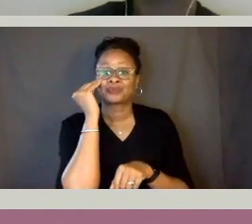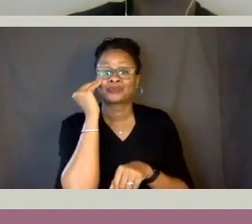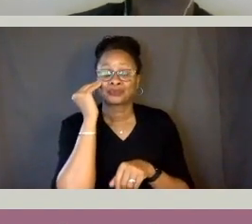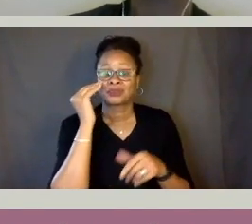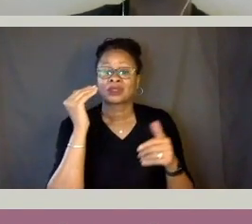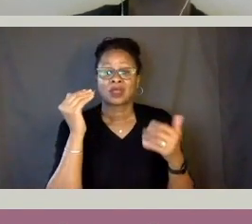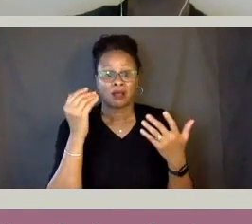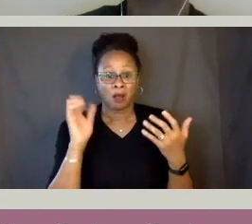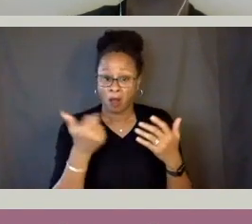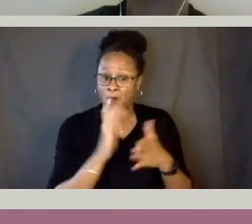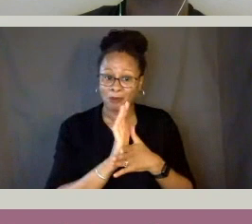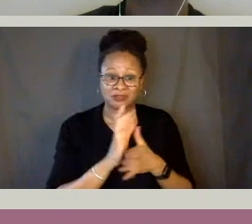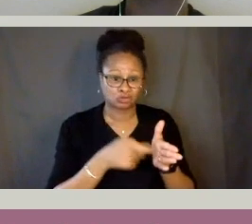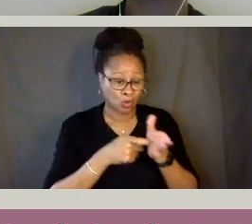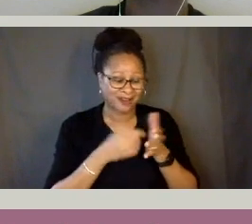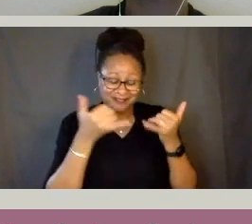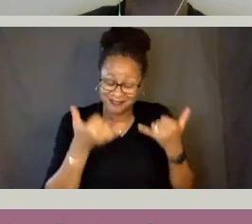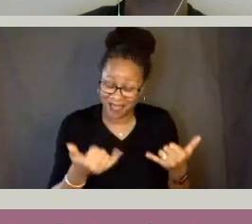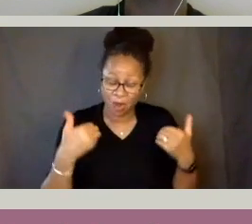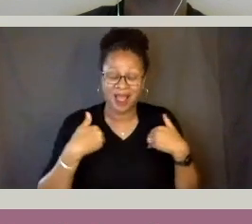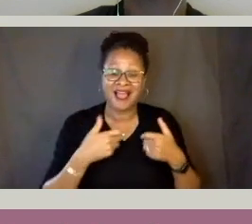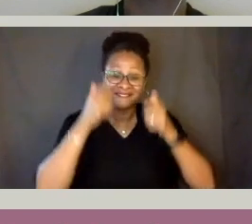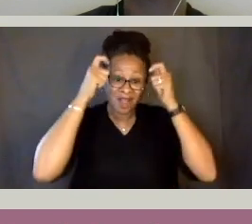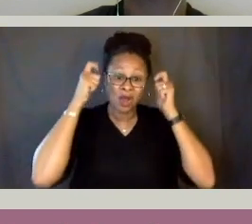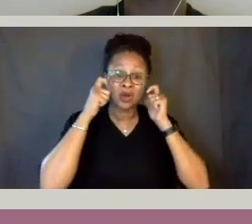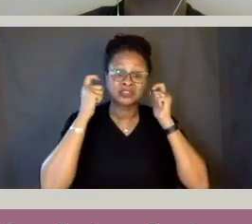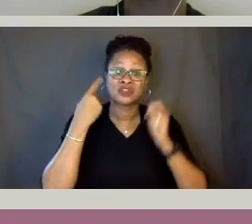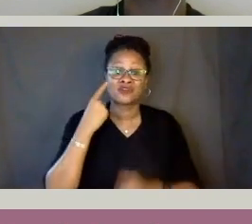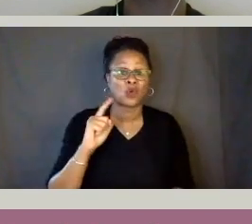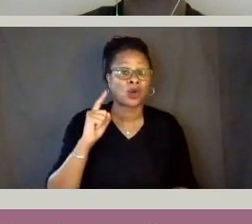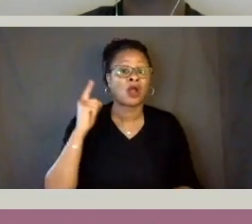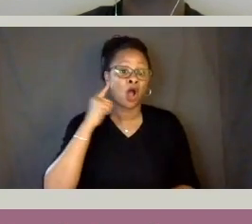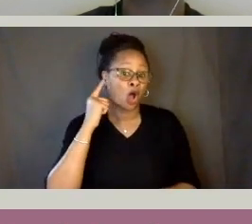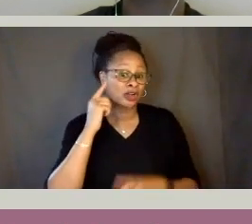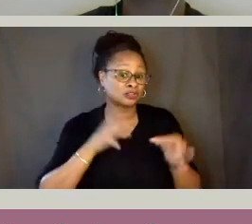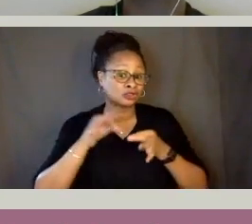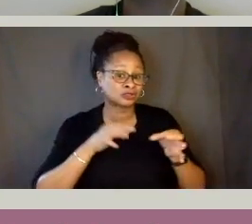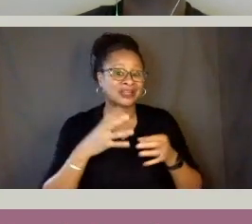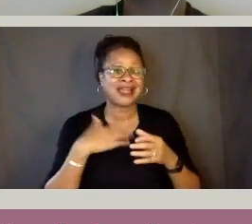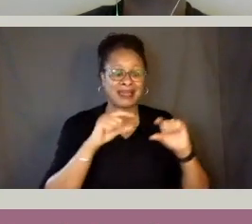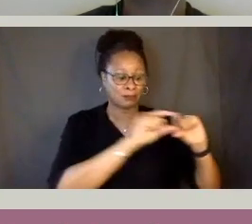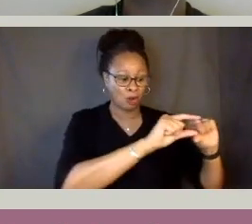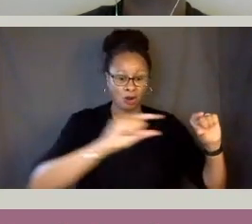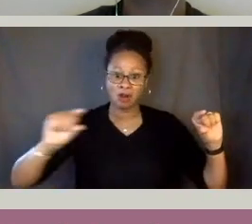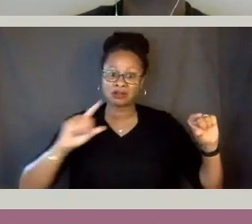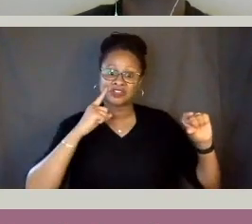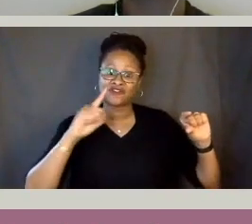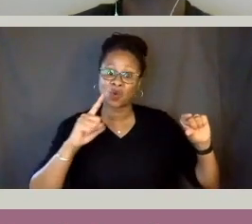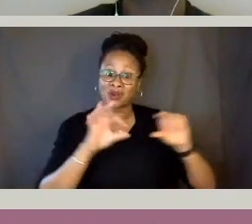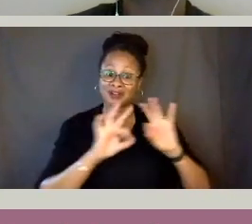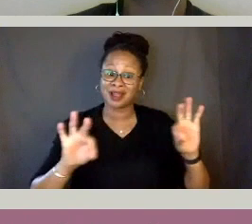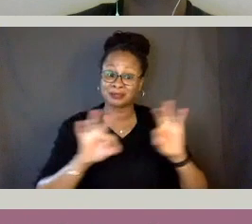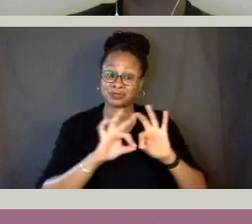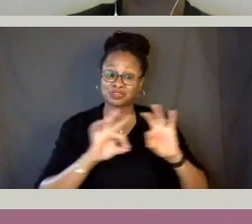to have headsets for the audio description and captioning bars for the captions.